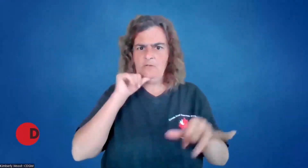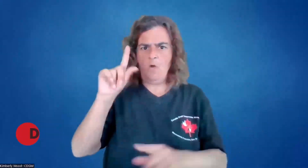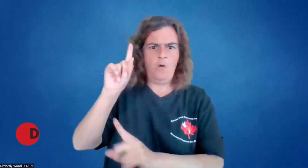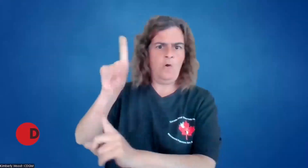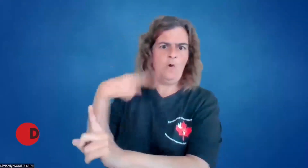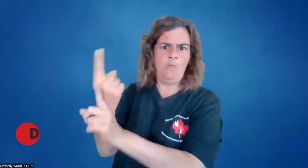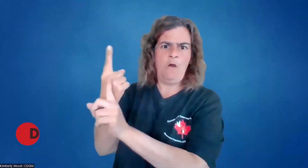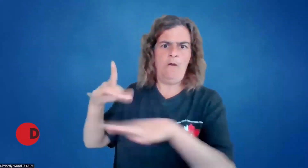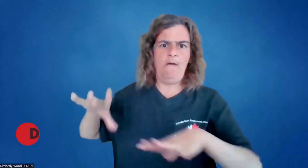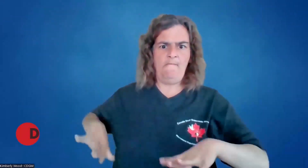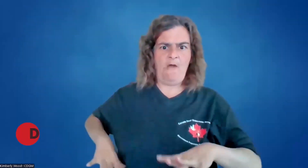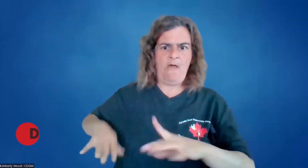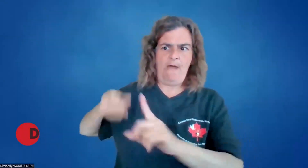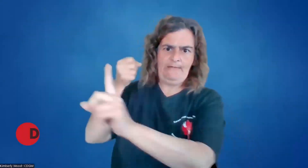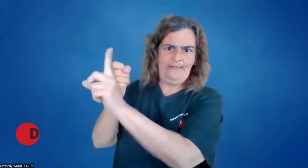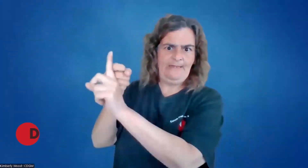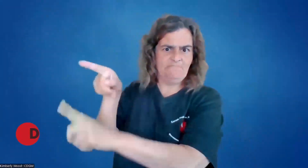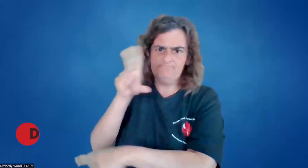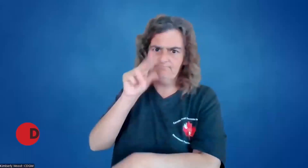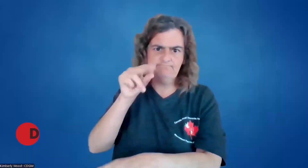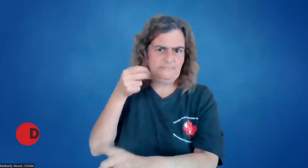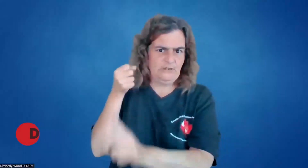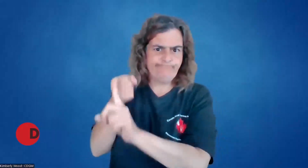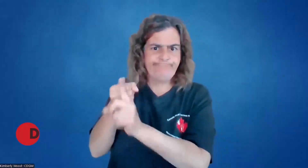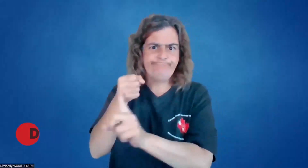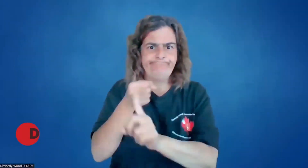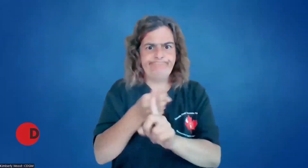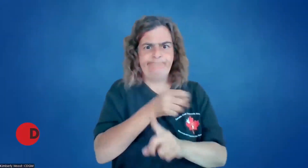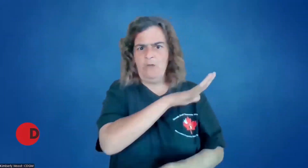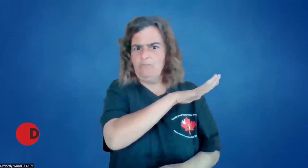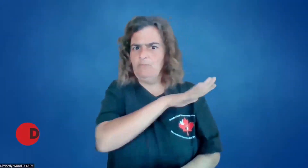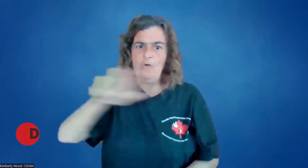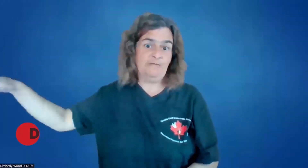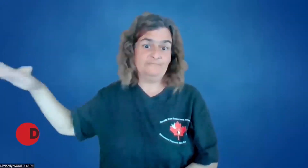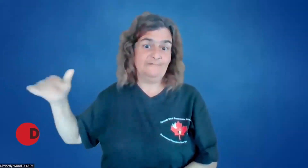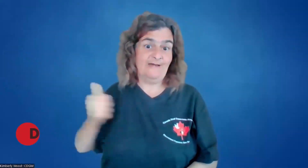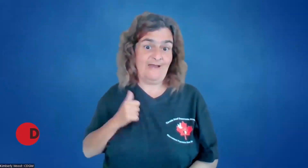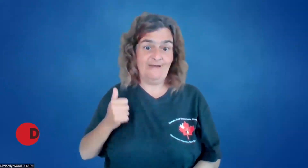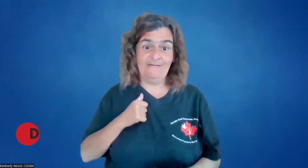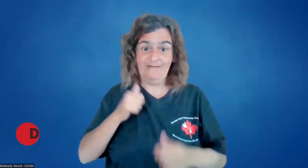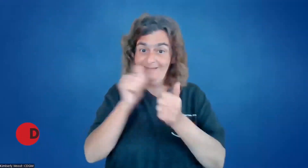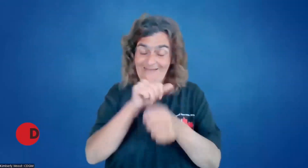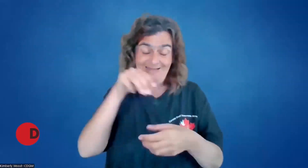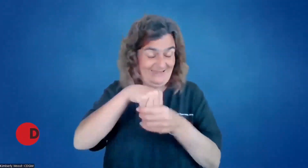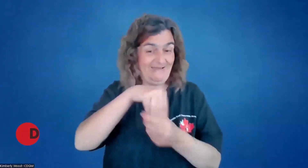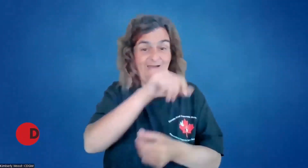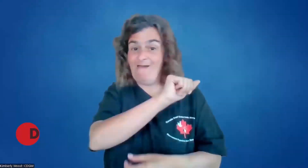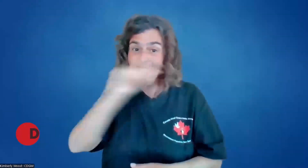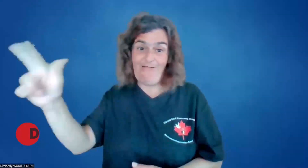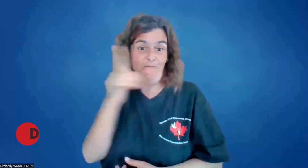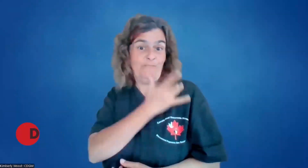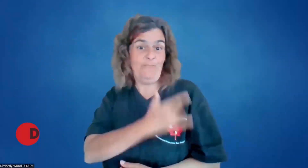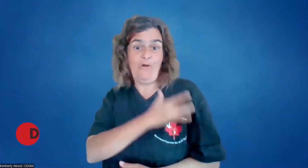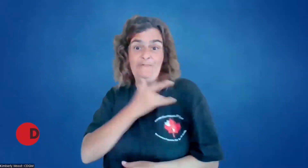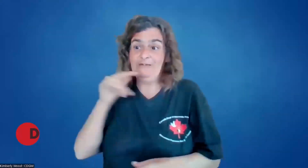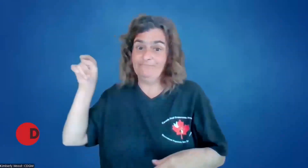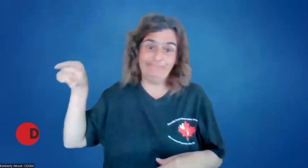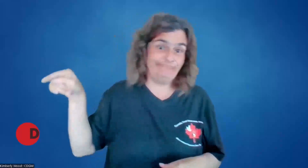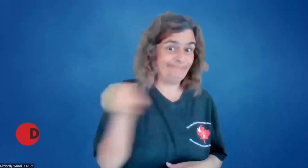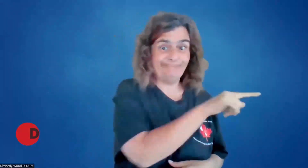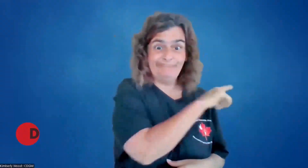The impact is not only in Newfoundland, but all over Canada in all provinces.